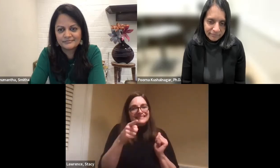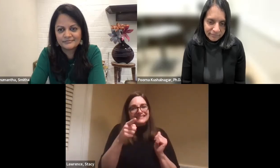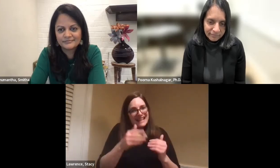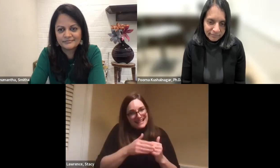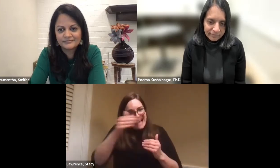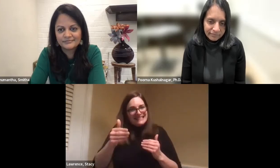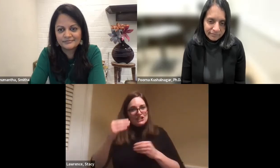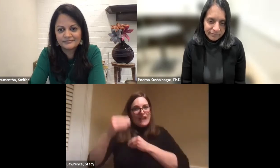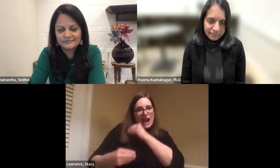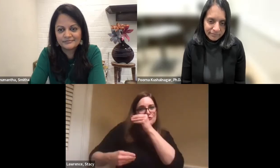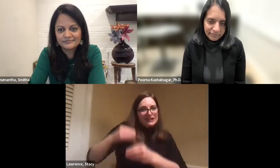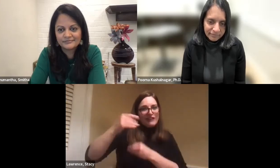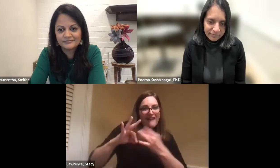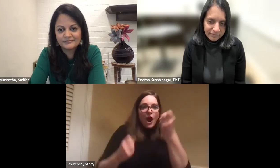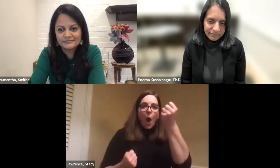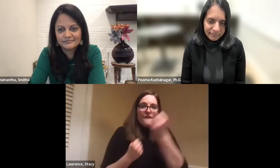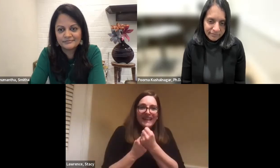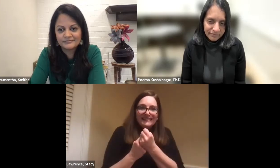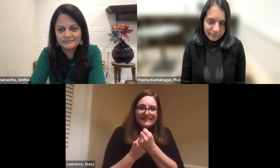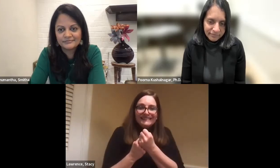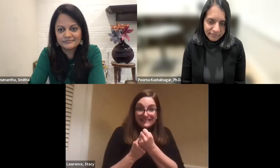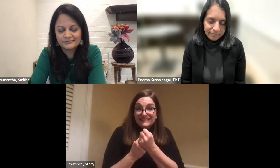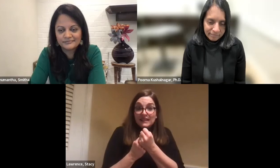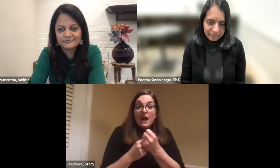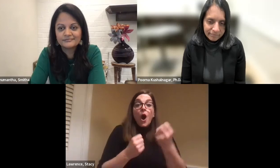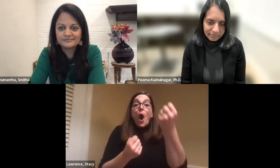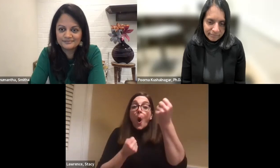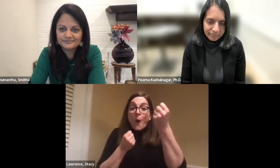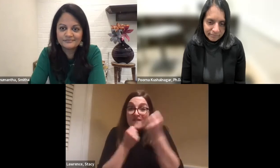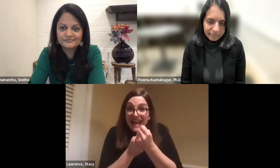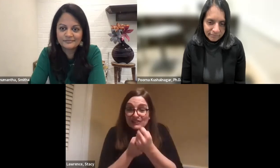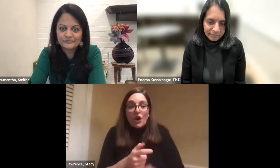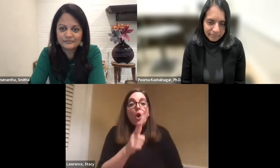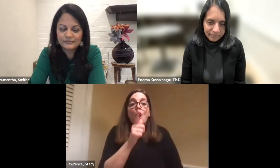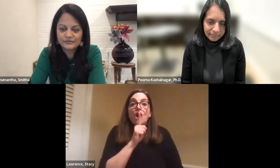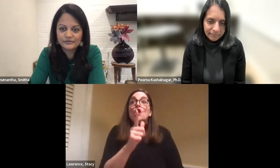and you might wonder why we work with them. They are the next generation of advocates,